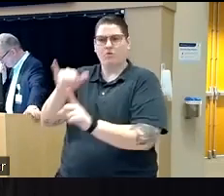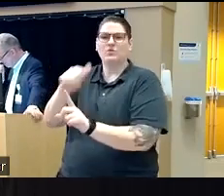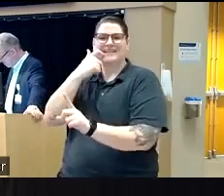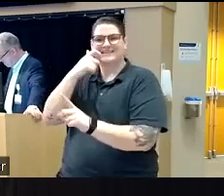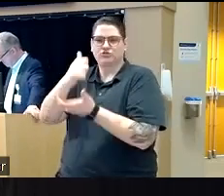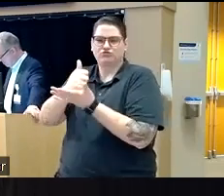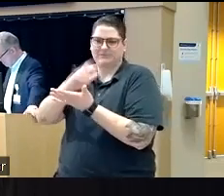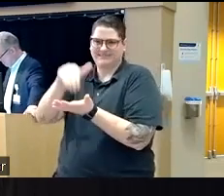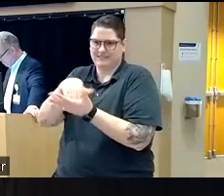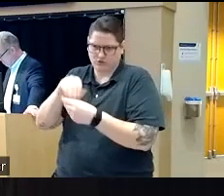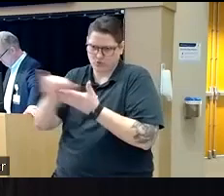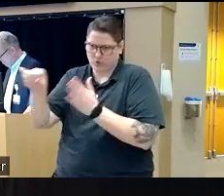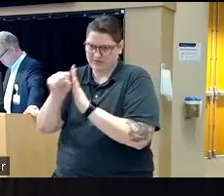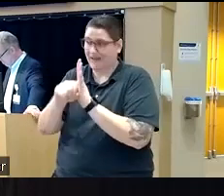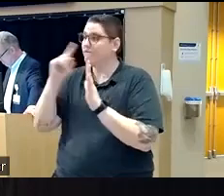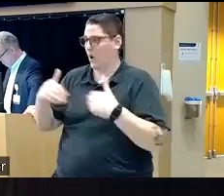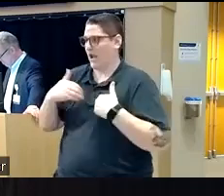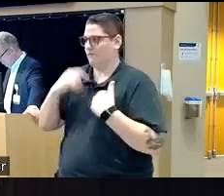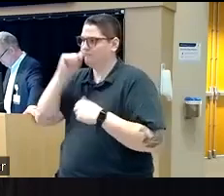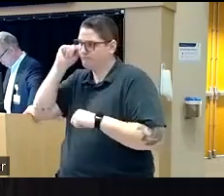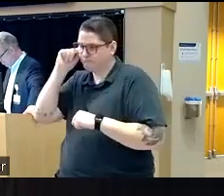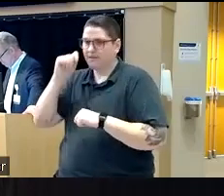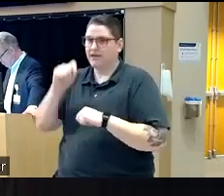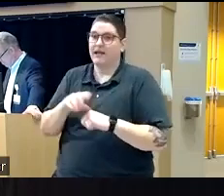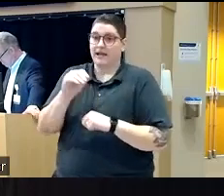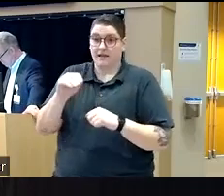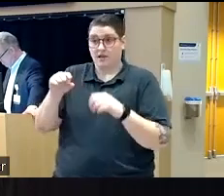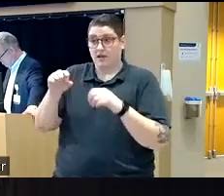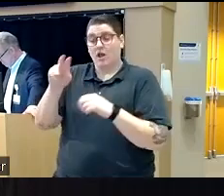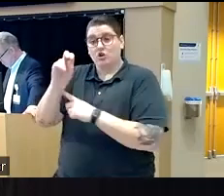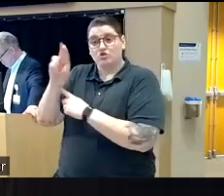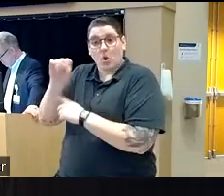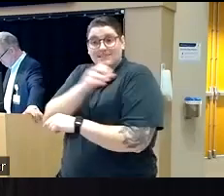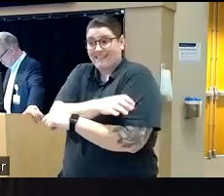in New York state and uh together with Norris Clinic staff we've been able to